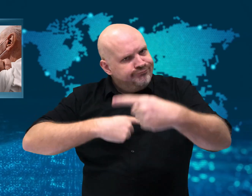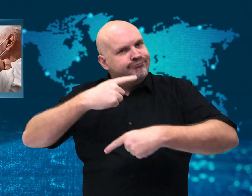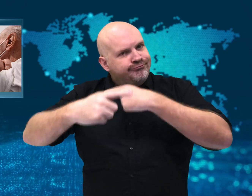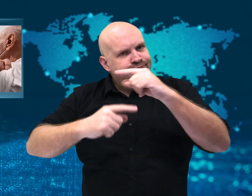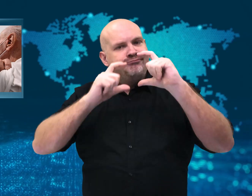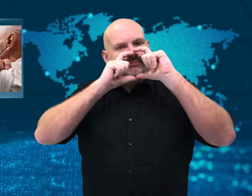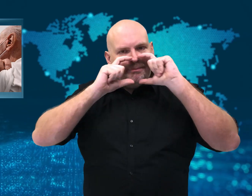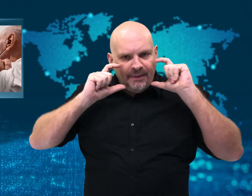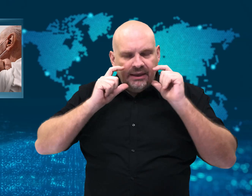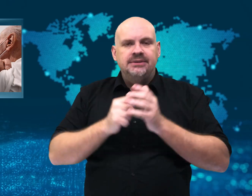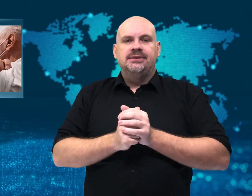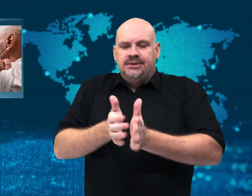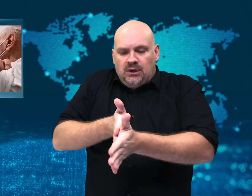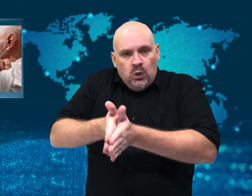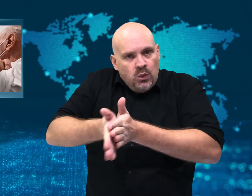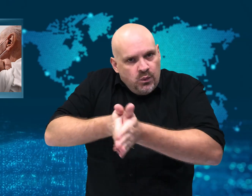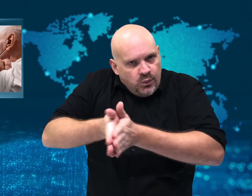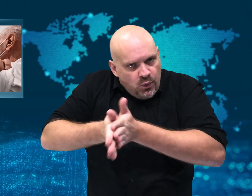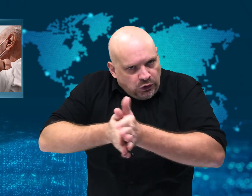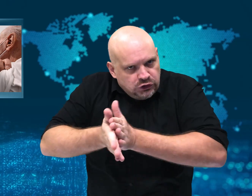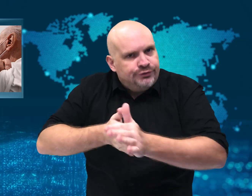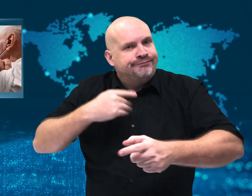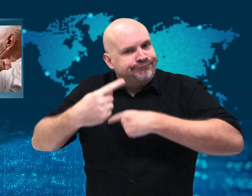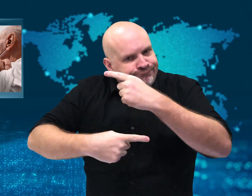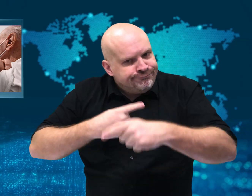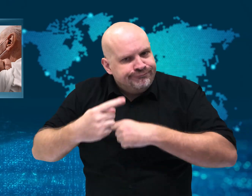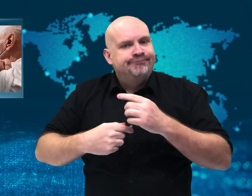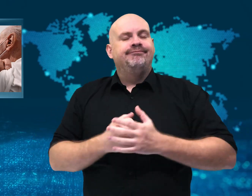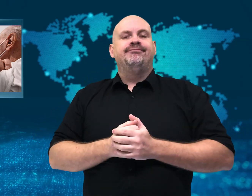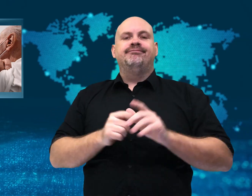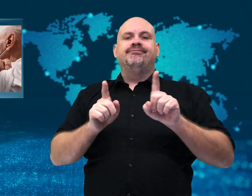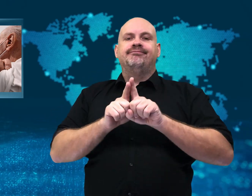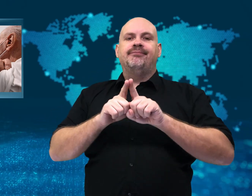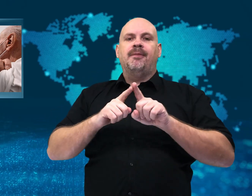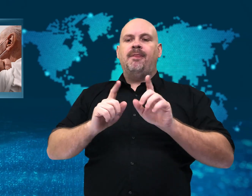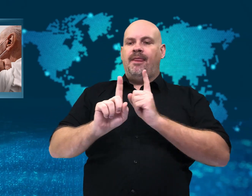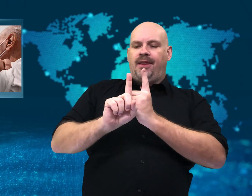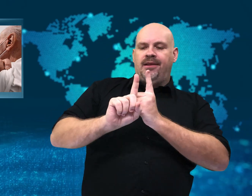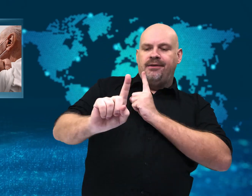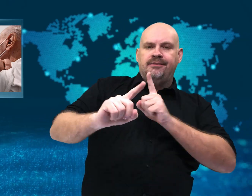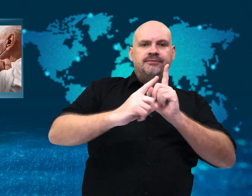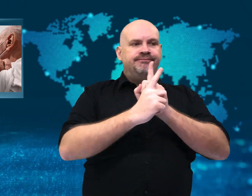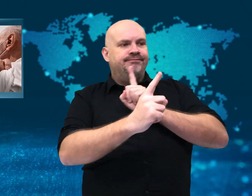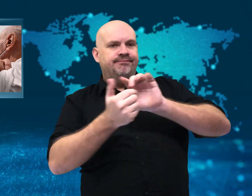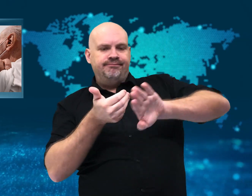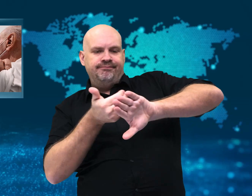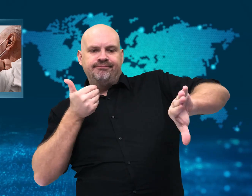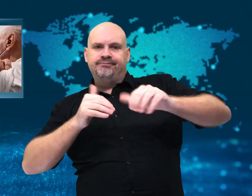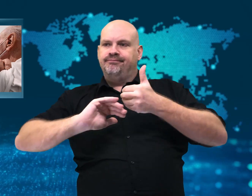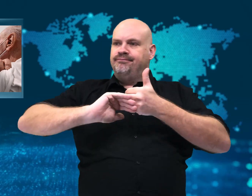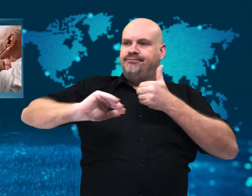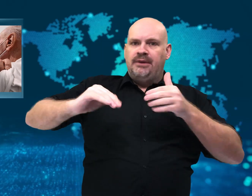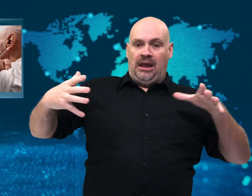wash hands, follow social-distancing guidelines,